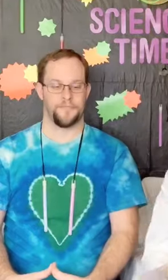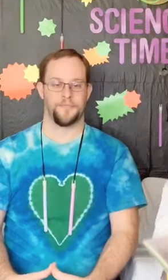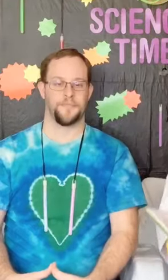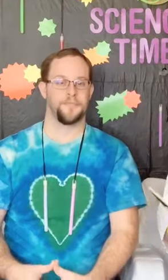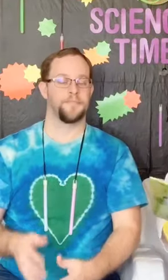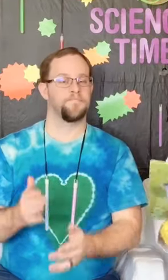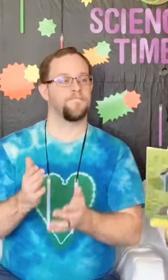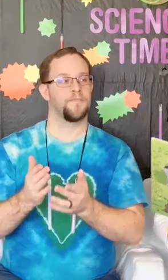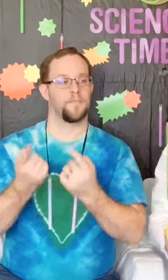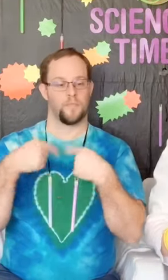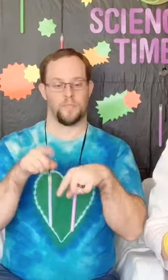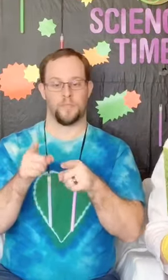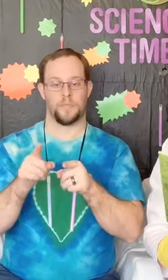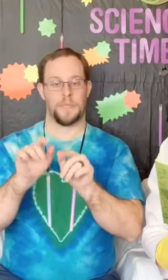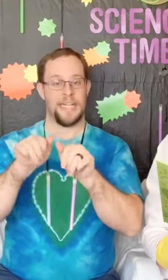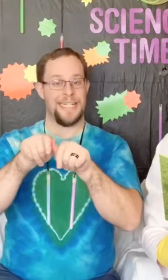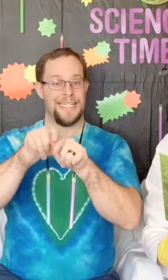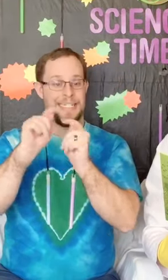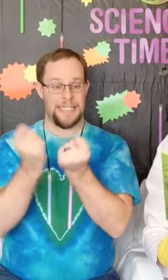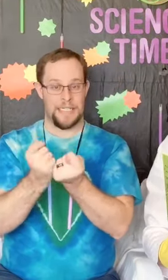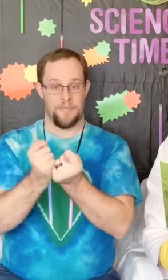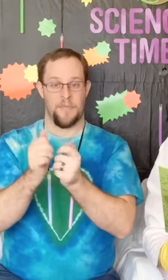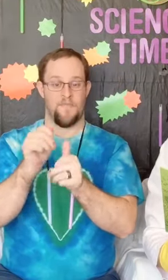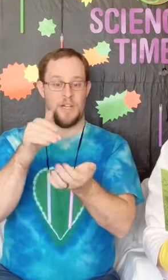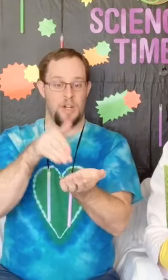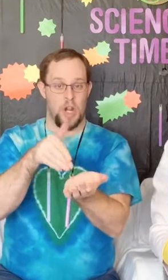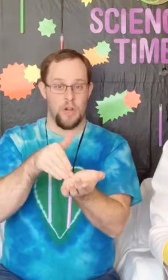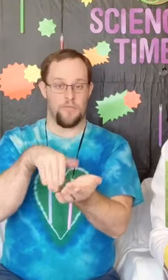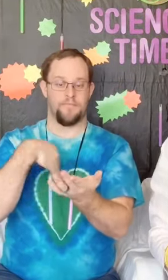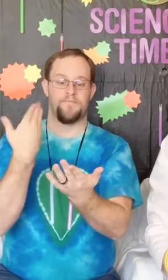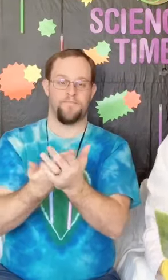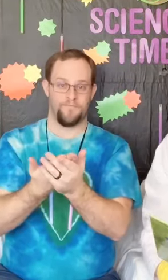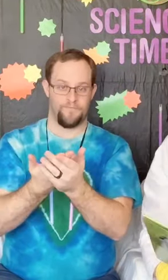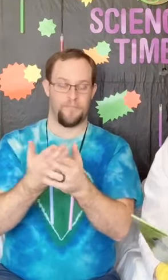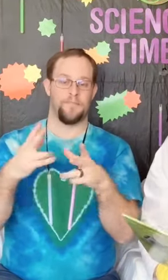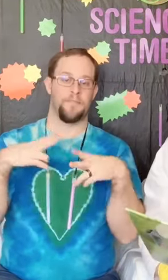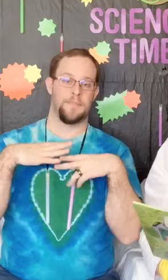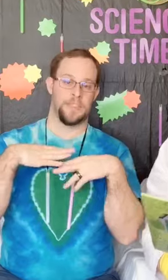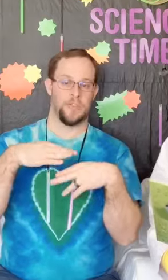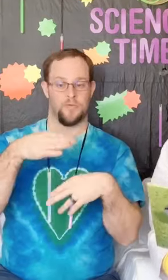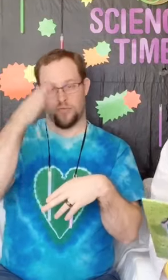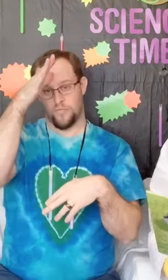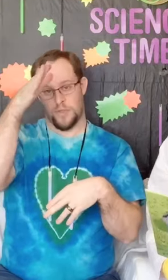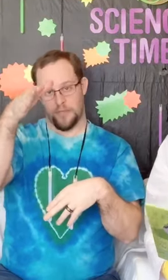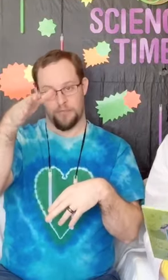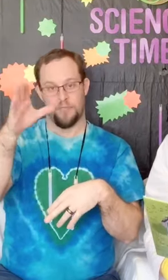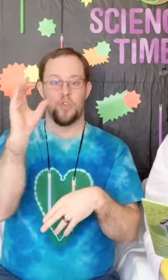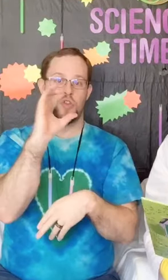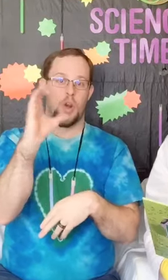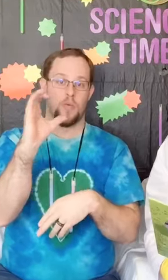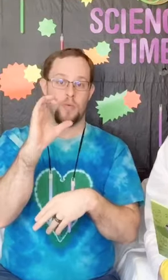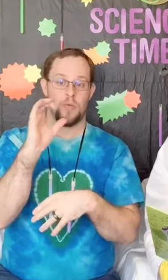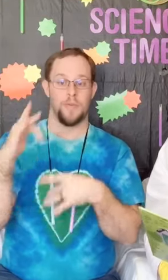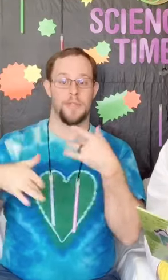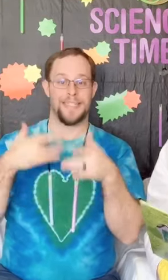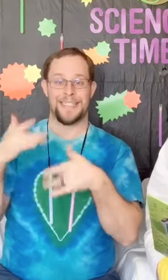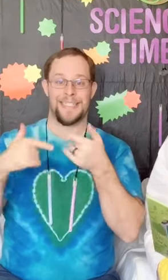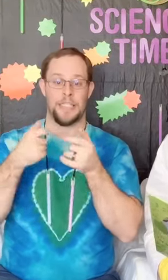Meanwhile, a team of doctors arrived to visit Grandpa. Charlotte was eager to share her research